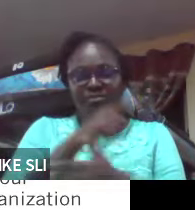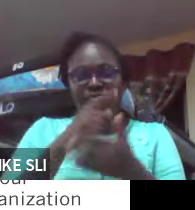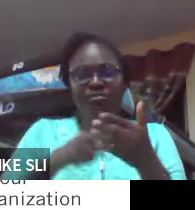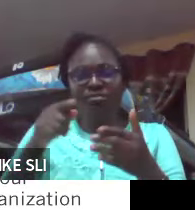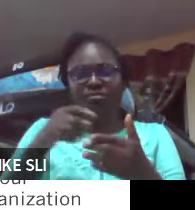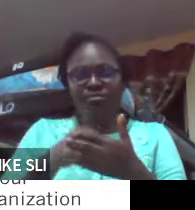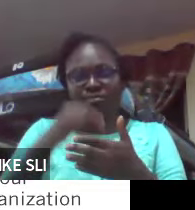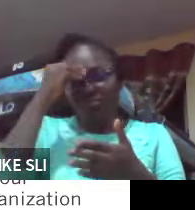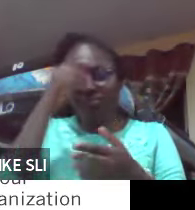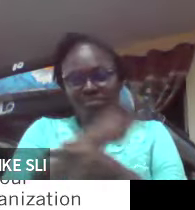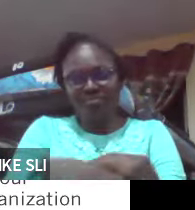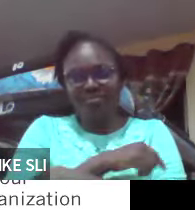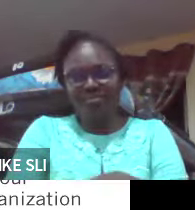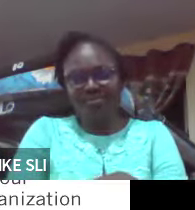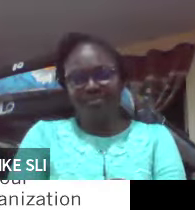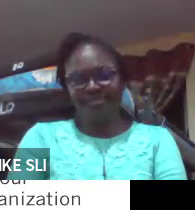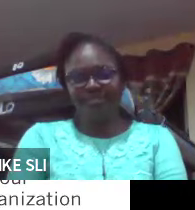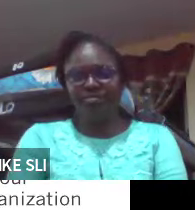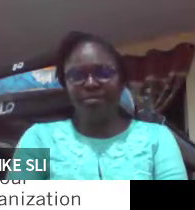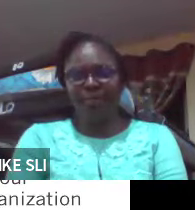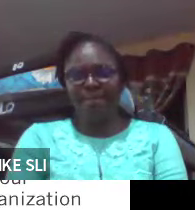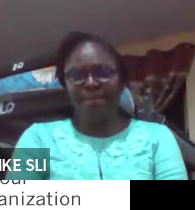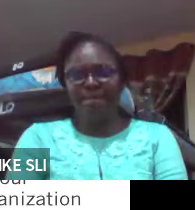Dotun Akinseinde: so can we have a precious chizoba. Okea.